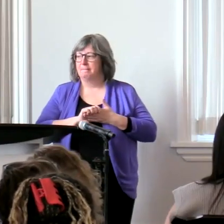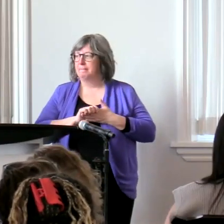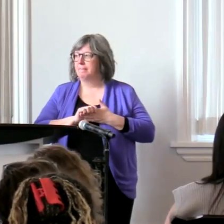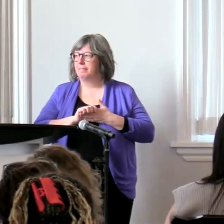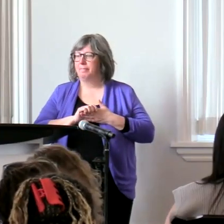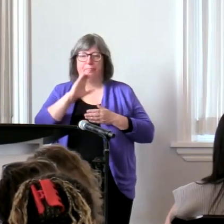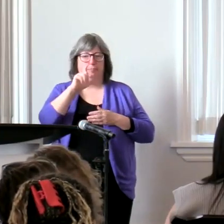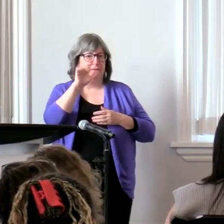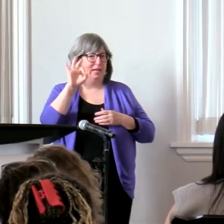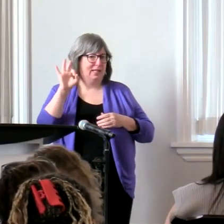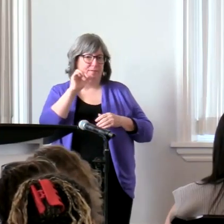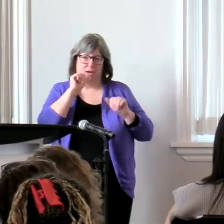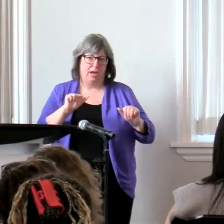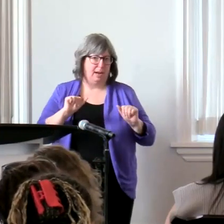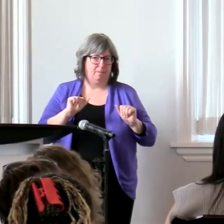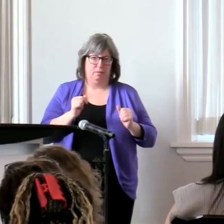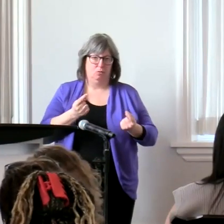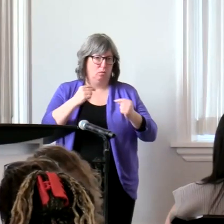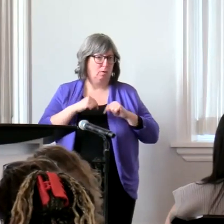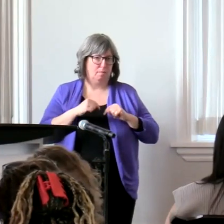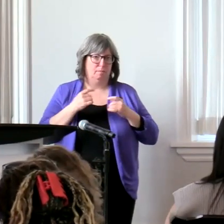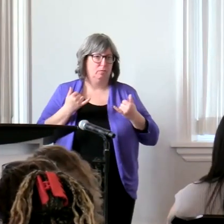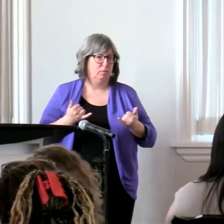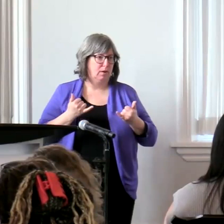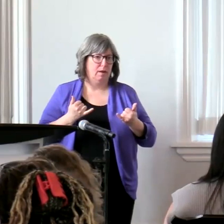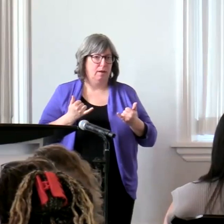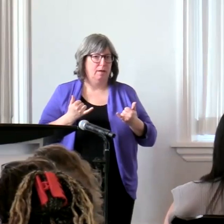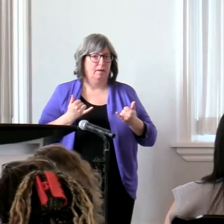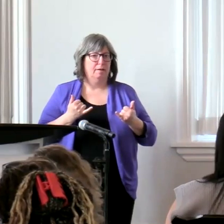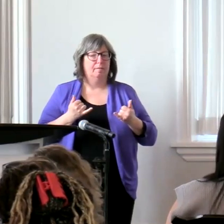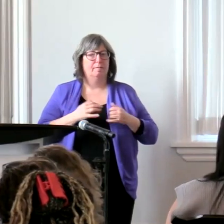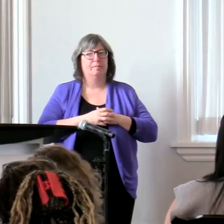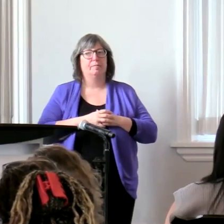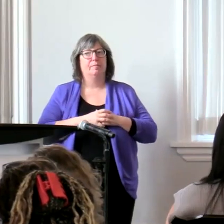So Cliff is not able to attend.